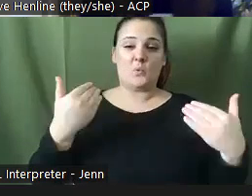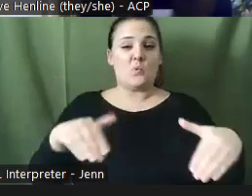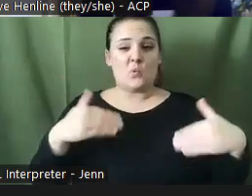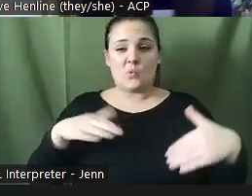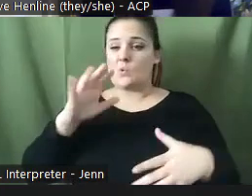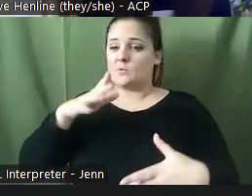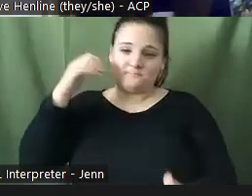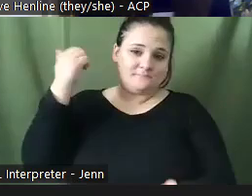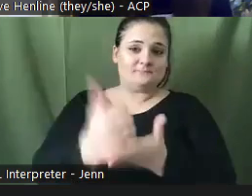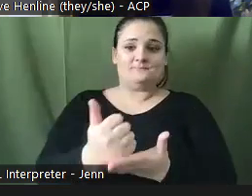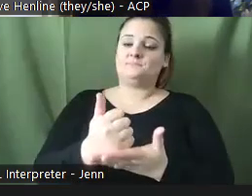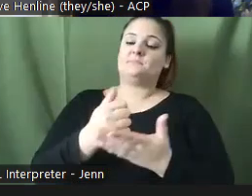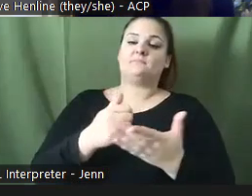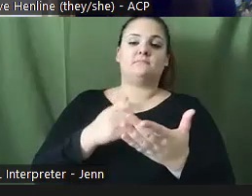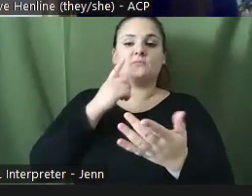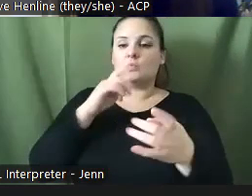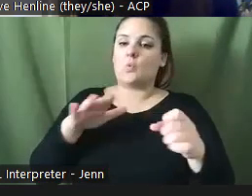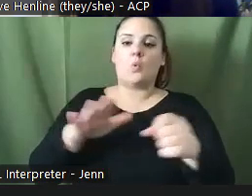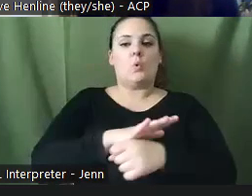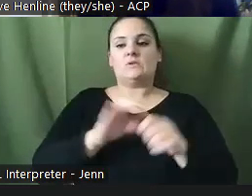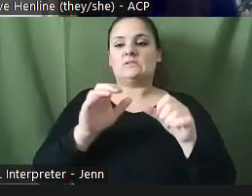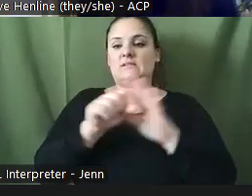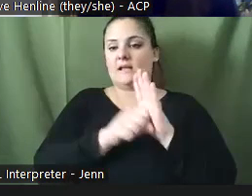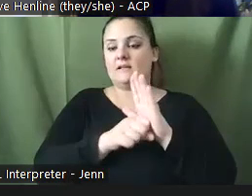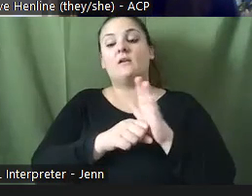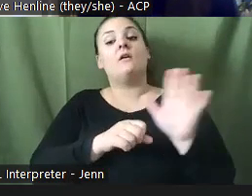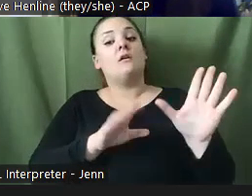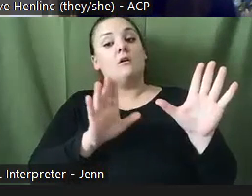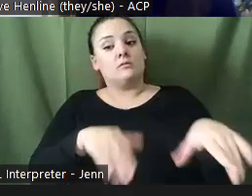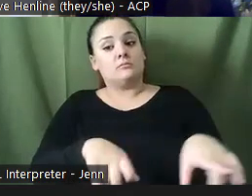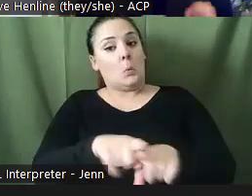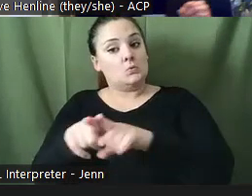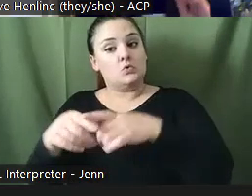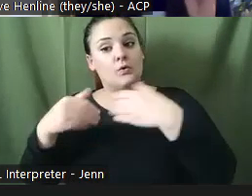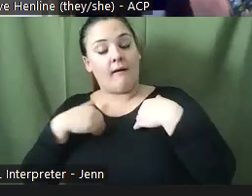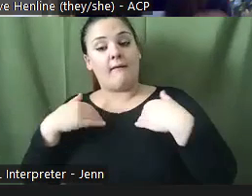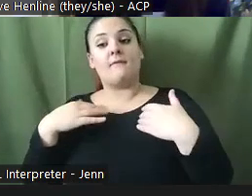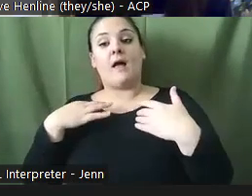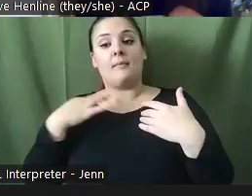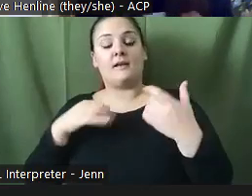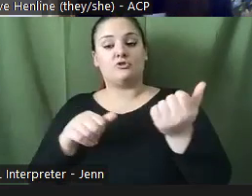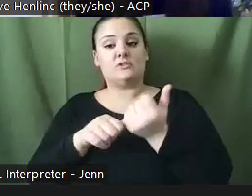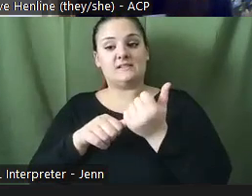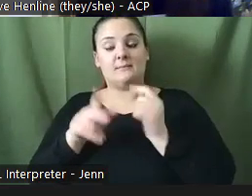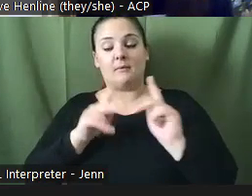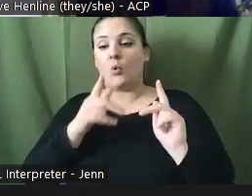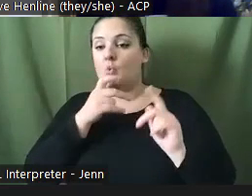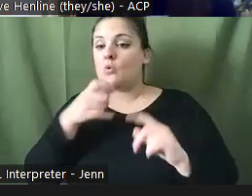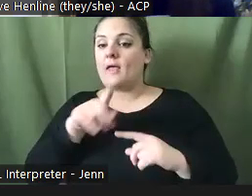the entire state. And then we also have application assistants who are directly serving particular counties.